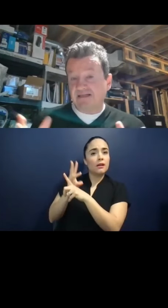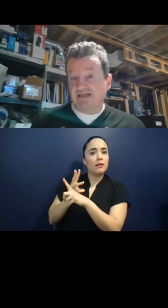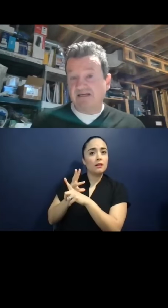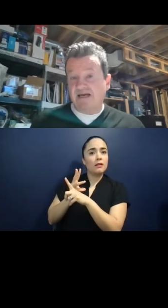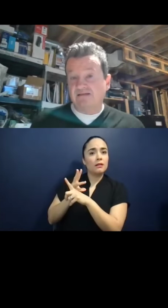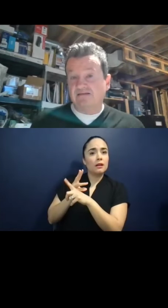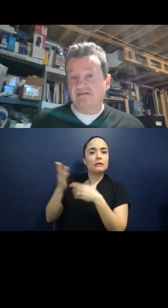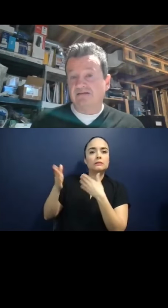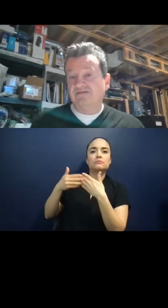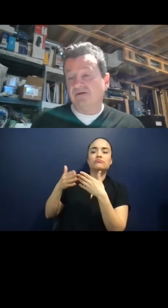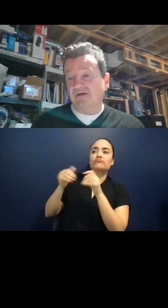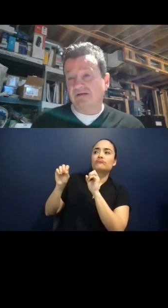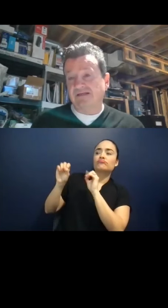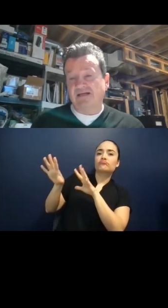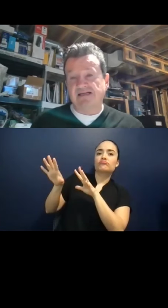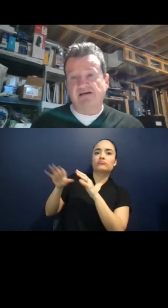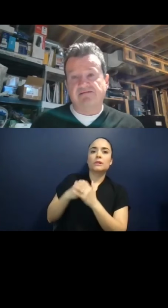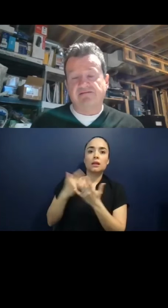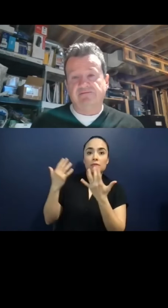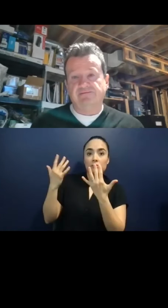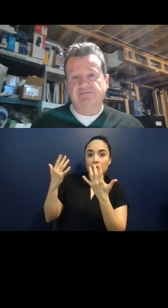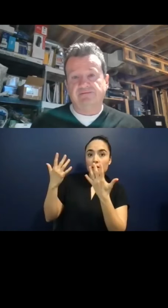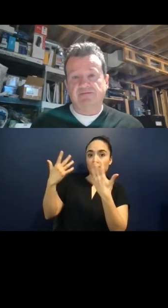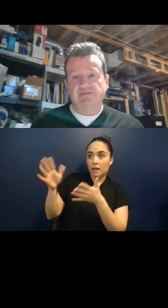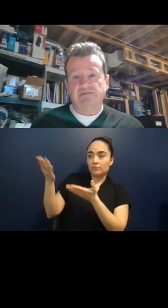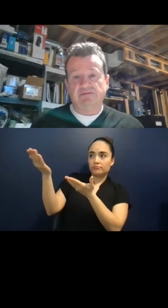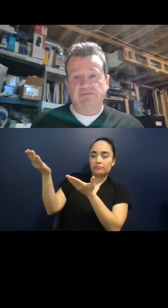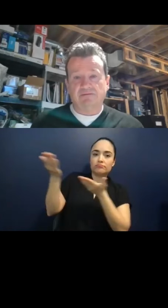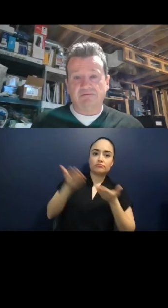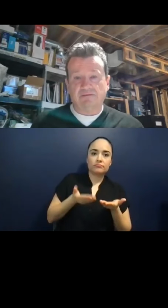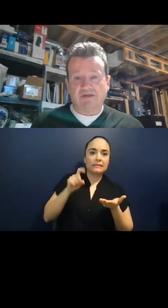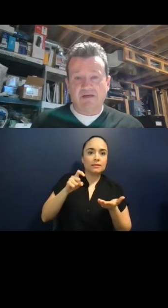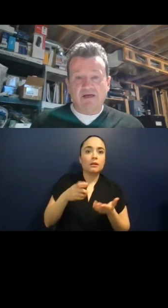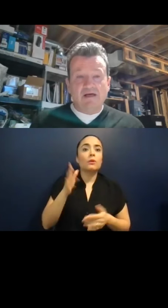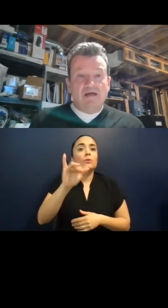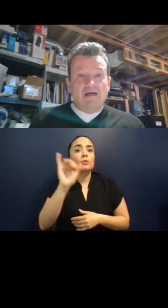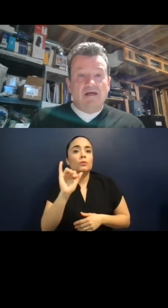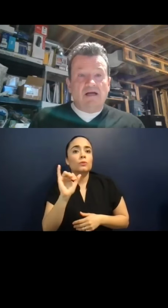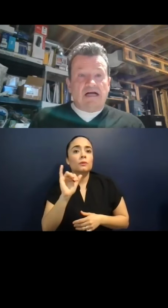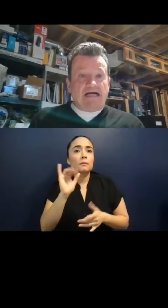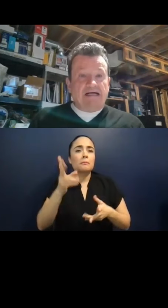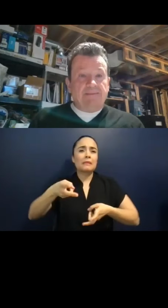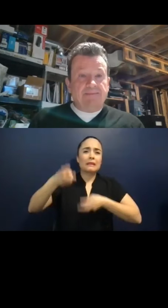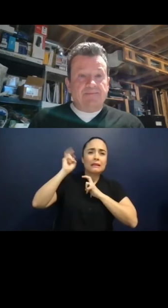They are much sturdier viral vectors . They are easier to manufacture